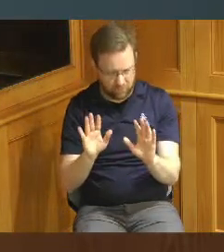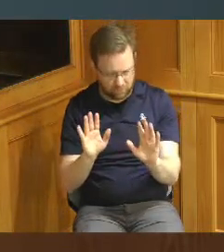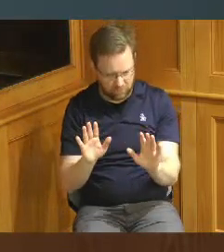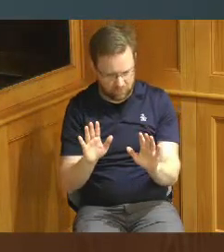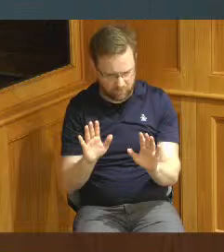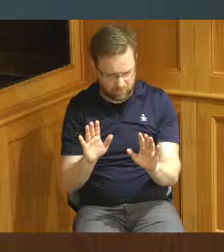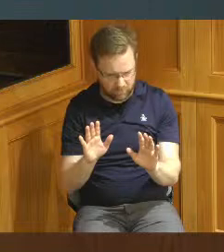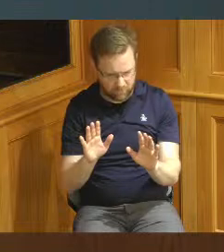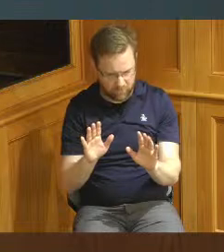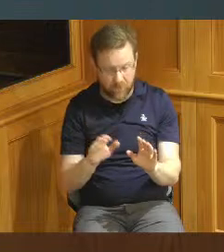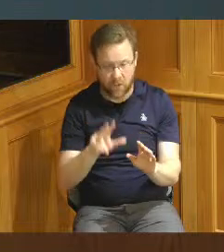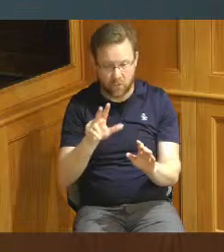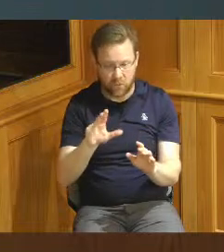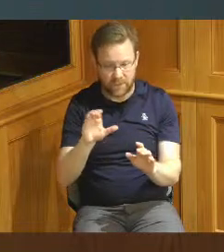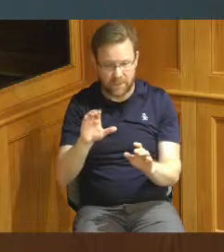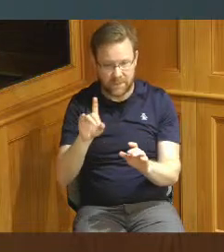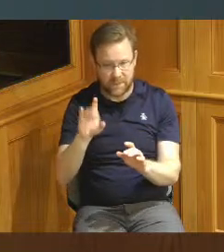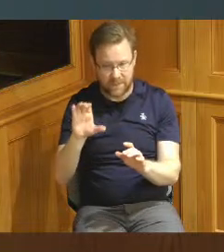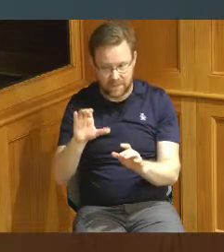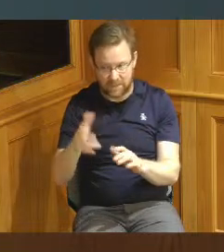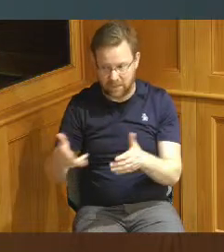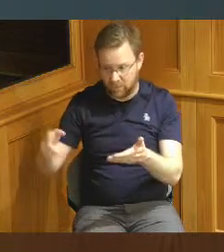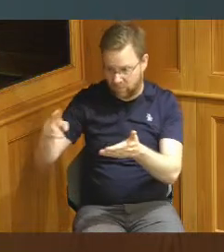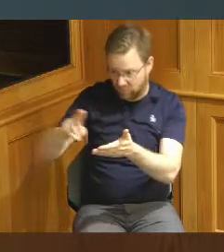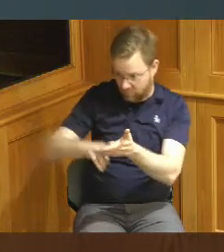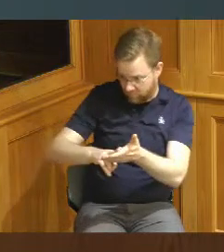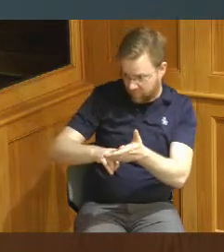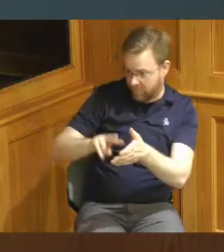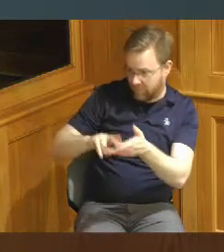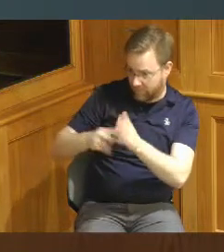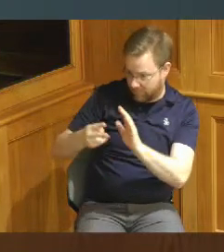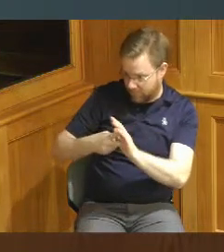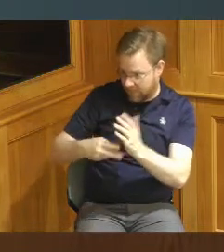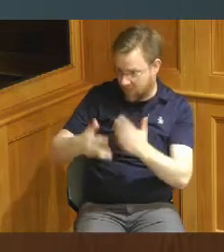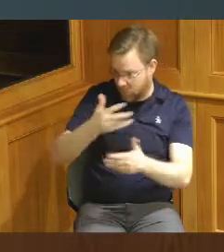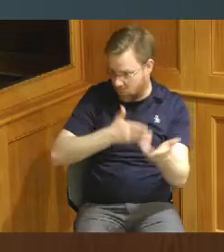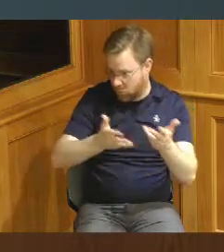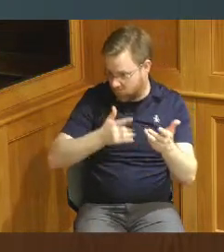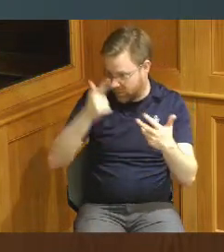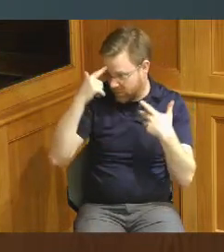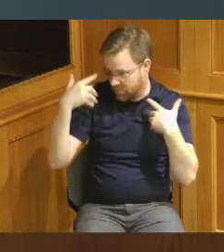dollars the most efficient use of these dollars we're recommending an agreement with Council on